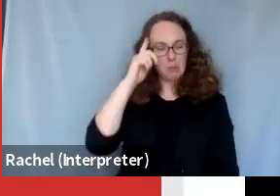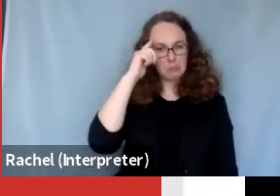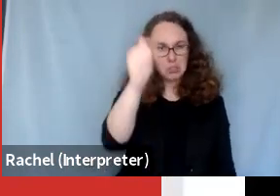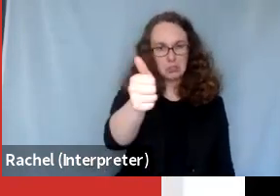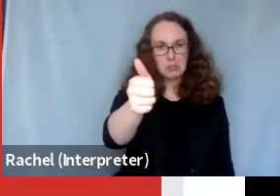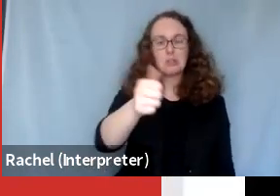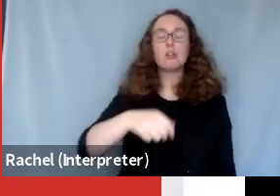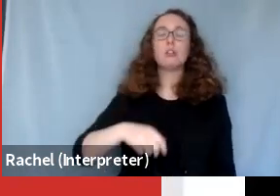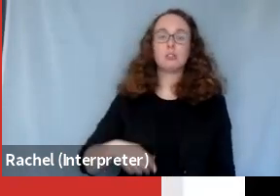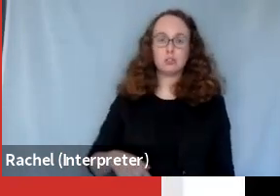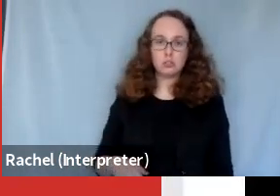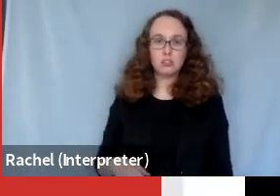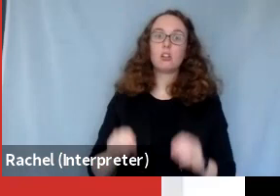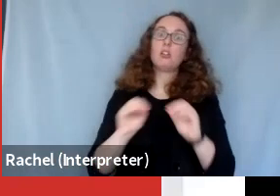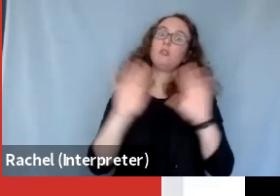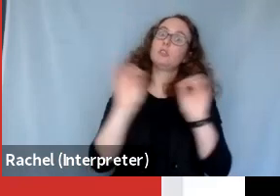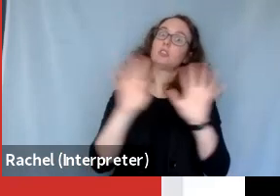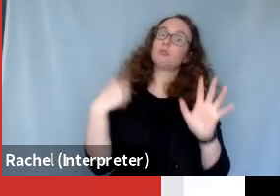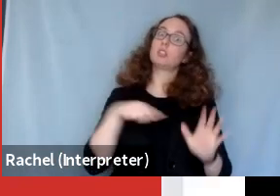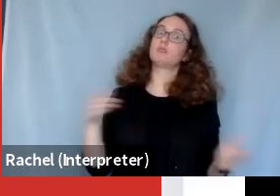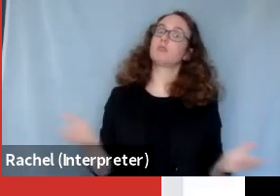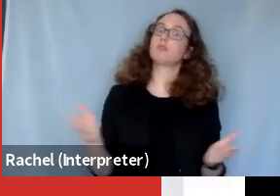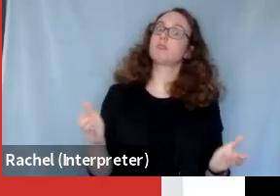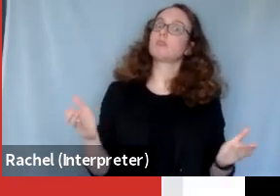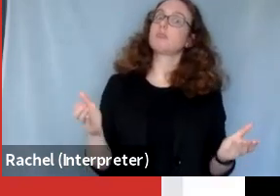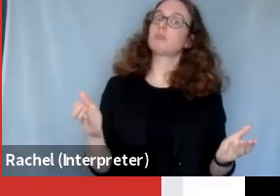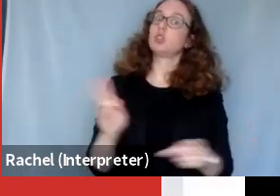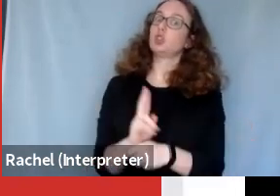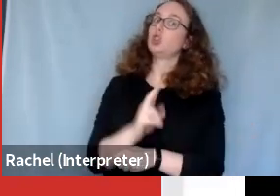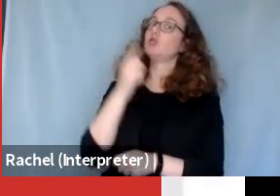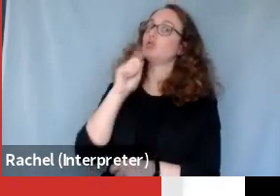We obviously encourage you to keep it for educational related